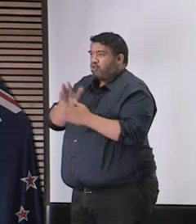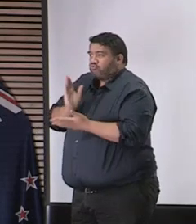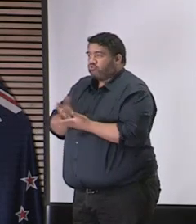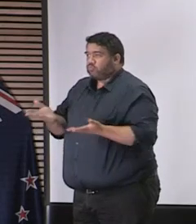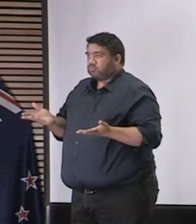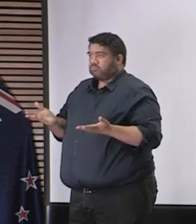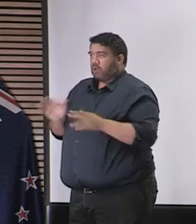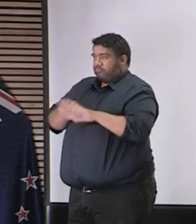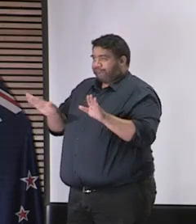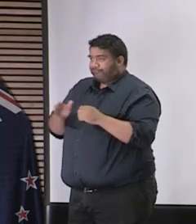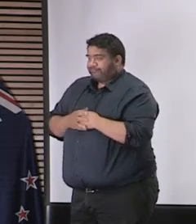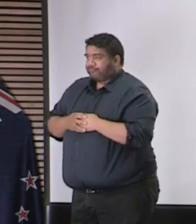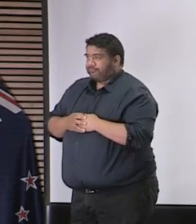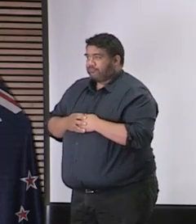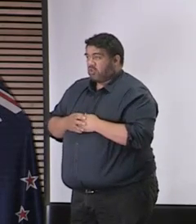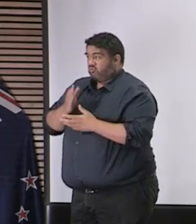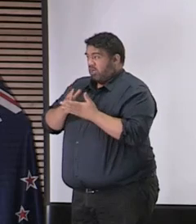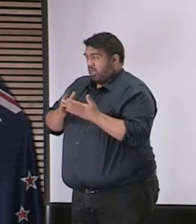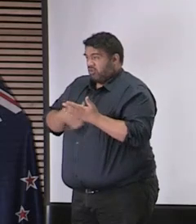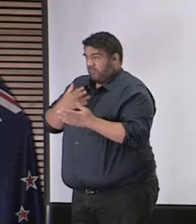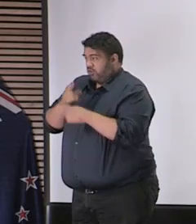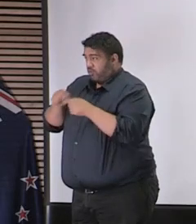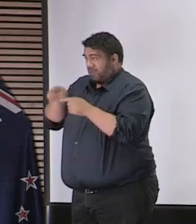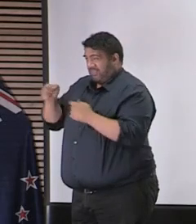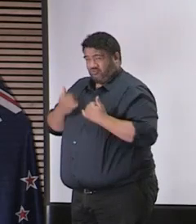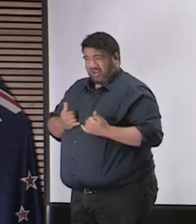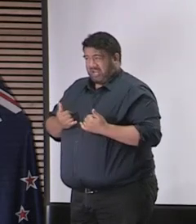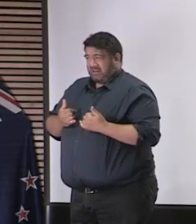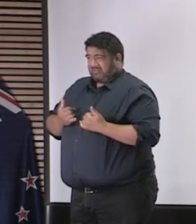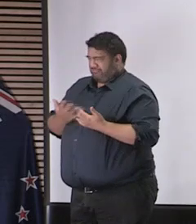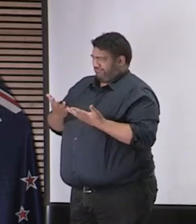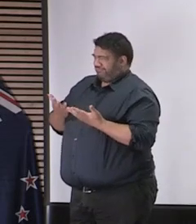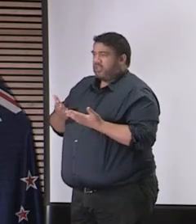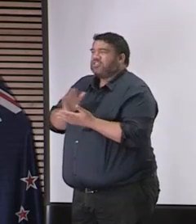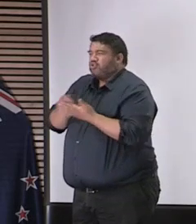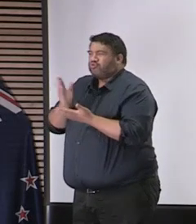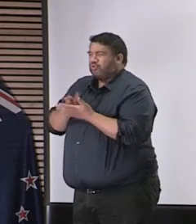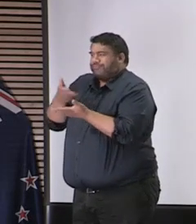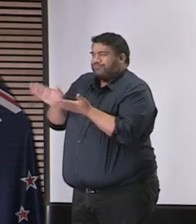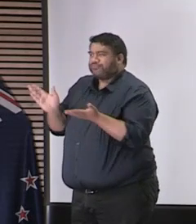PRIME MINISTER JACINDA Similarly that that is not true. I can't state it clearly enough. I almost